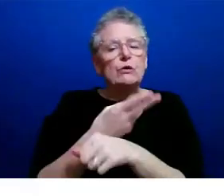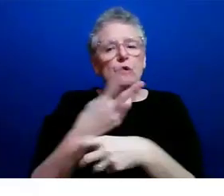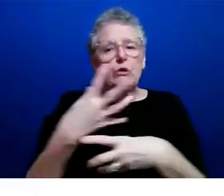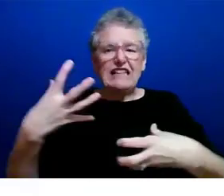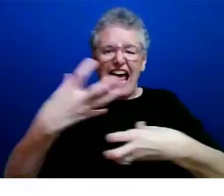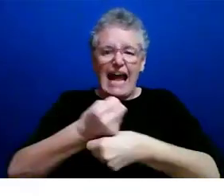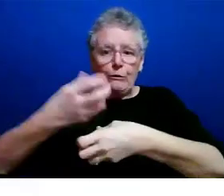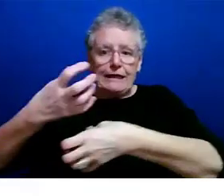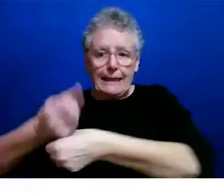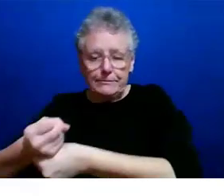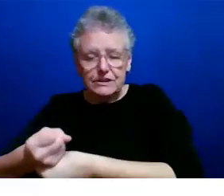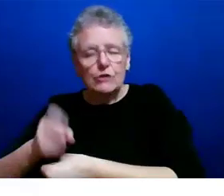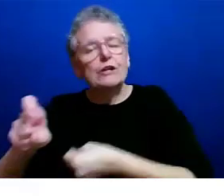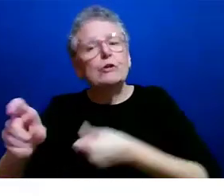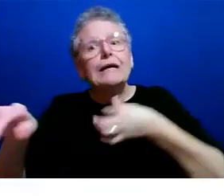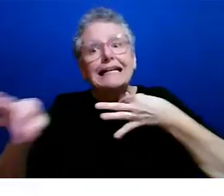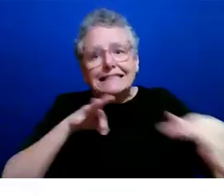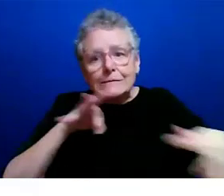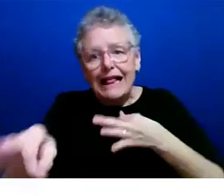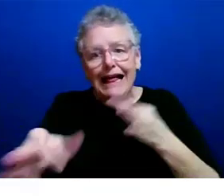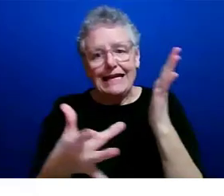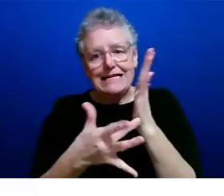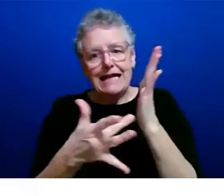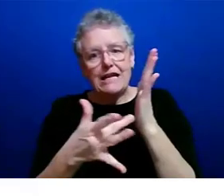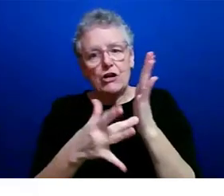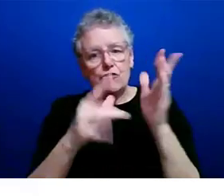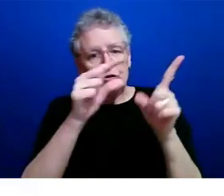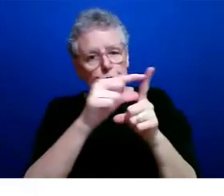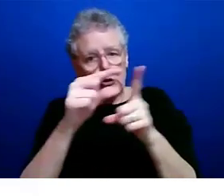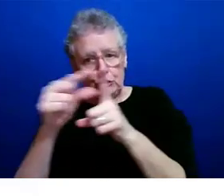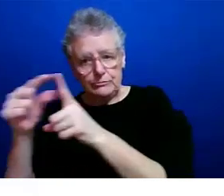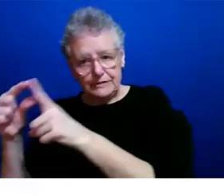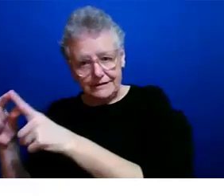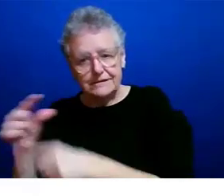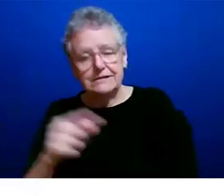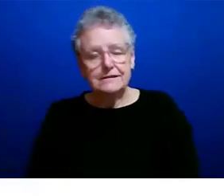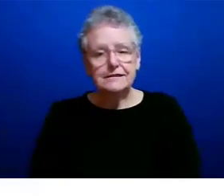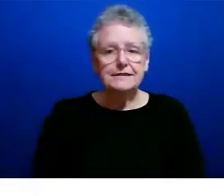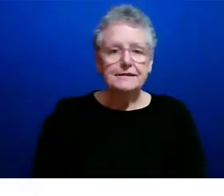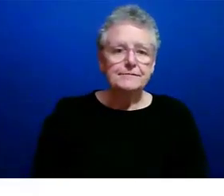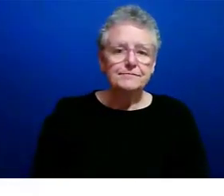and explain any technical terms.